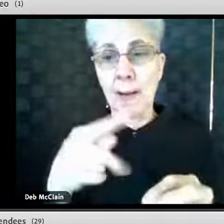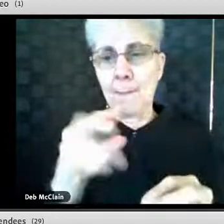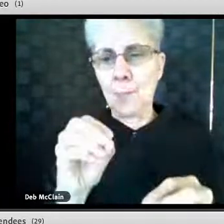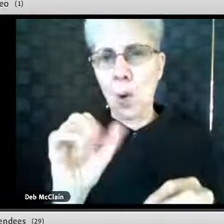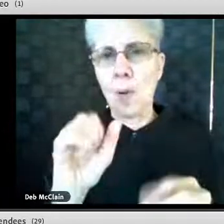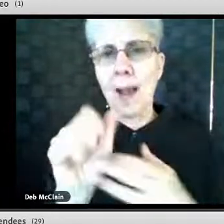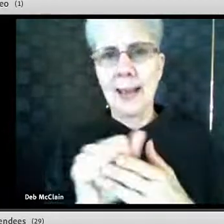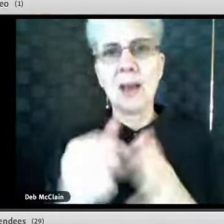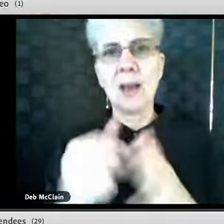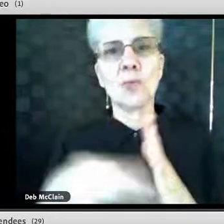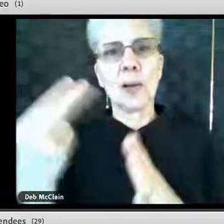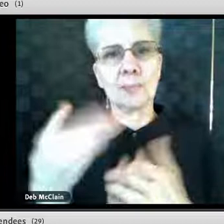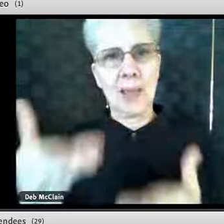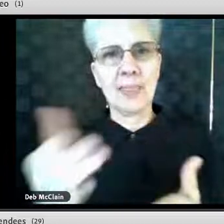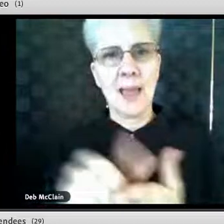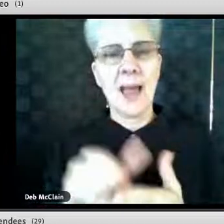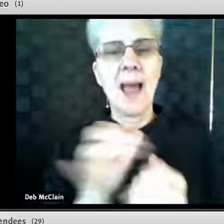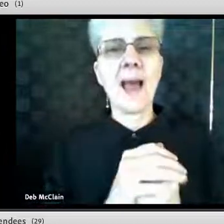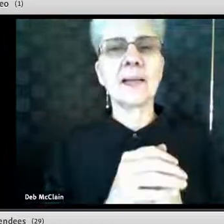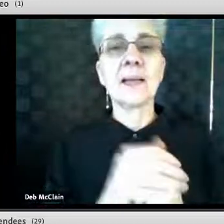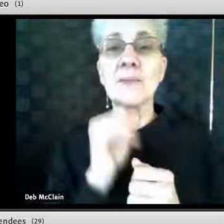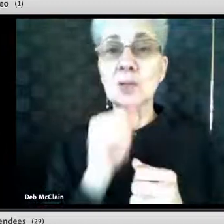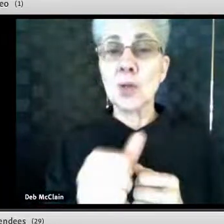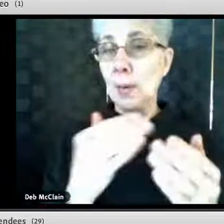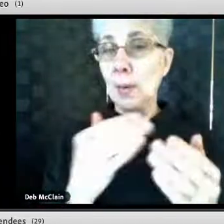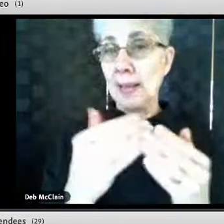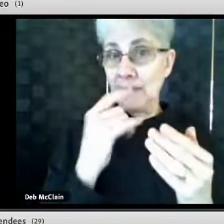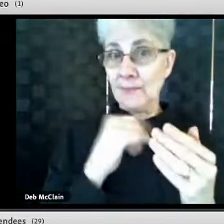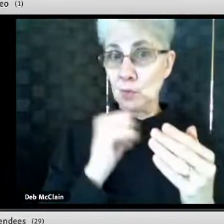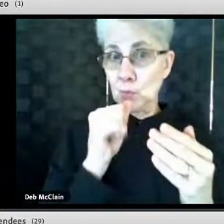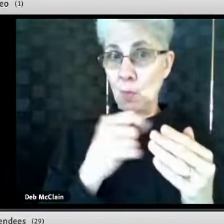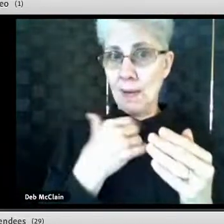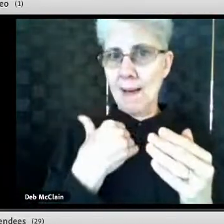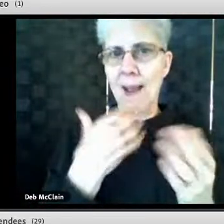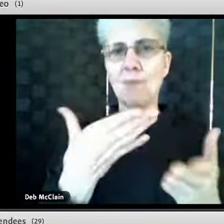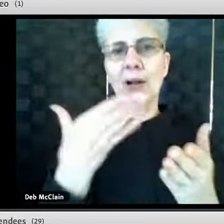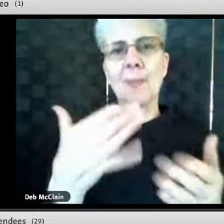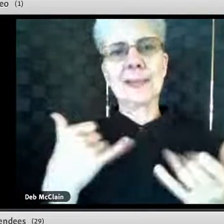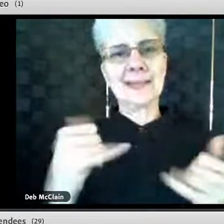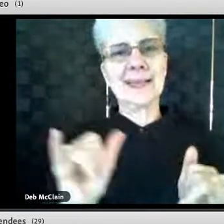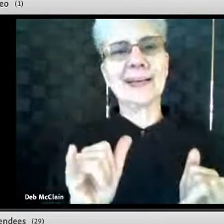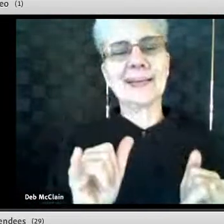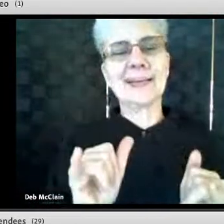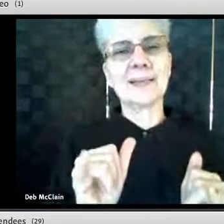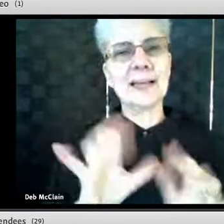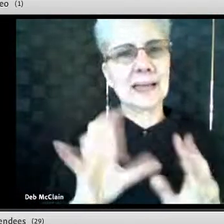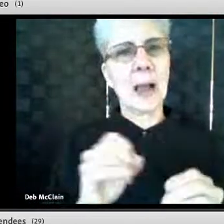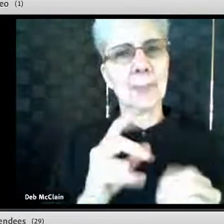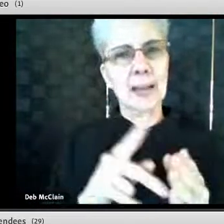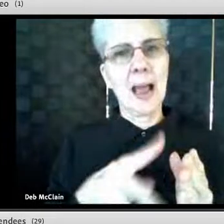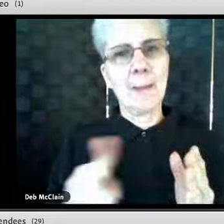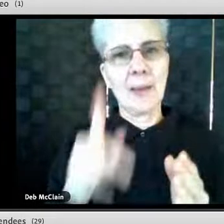If you don't have a pro account, I highly recommend it. If you don't, even if you don't, I highly recommend it.